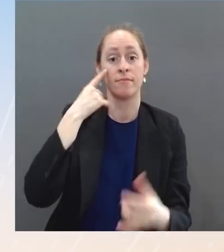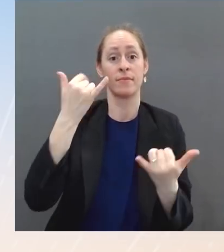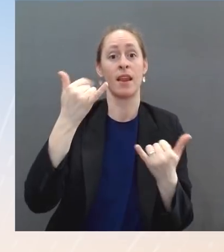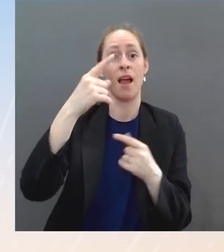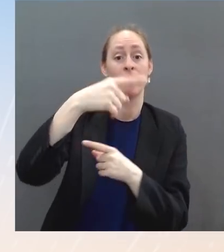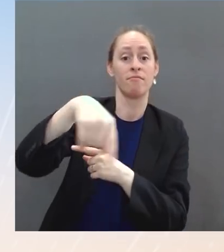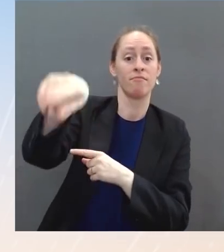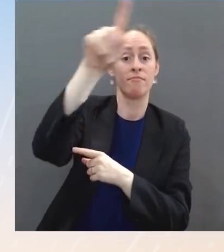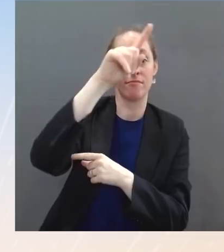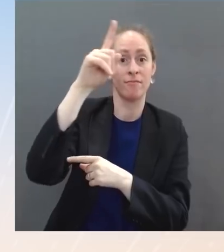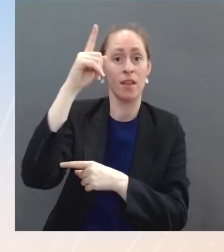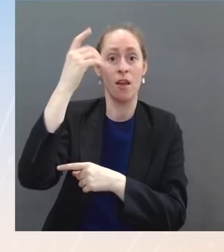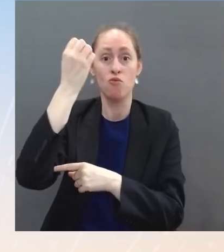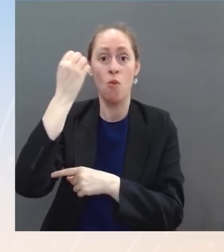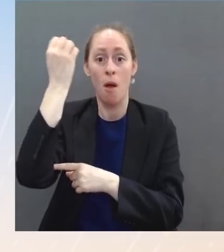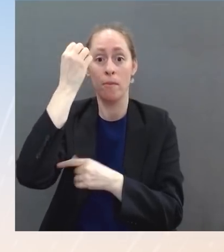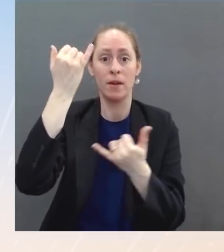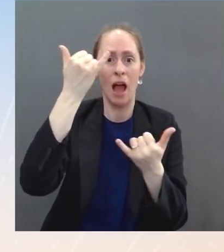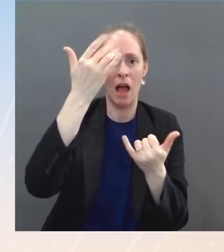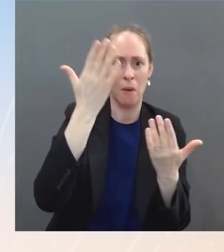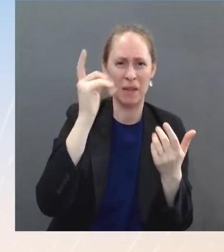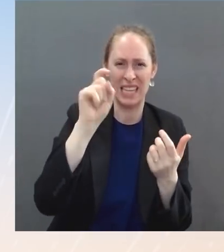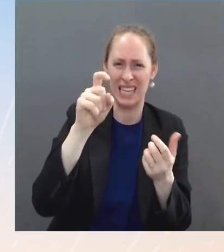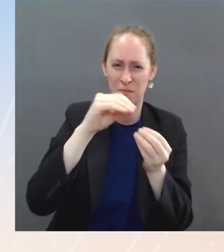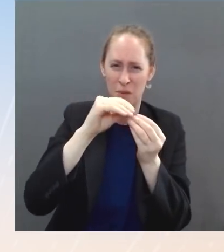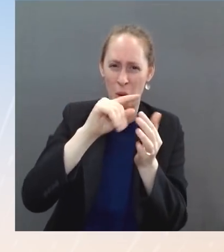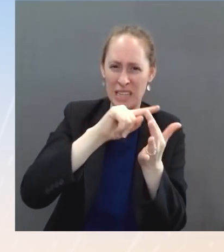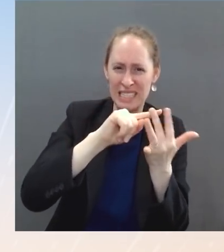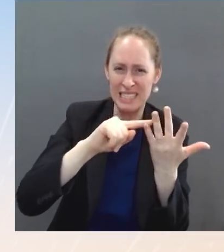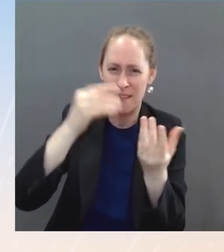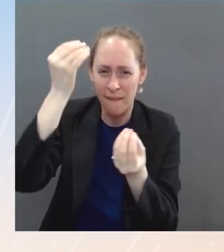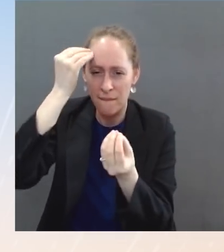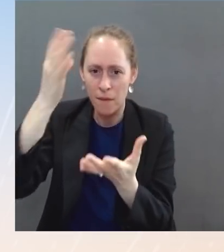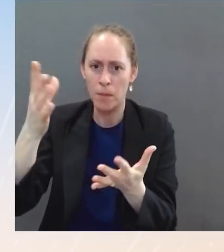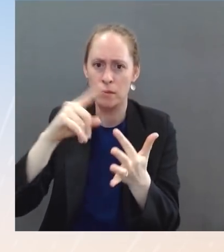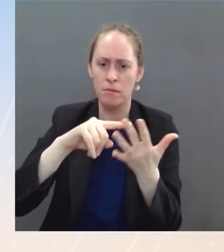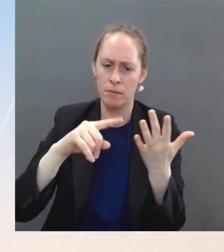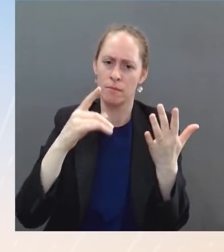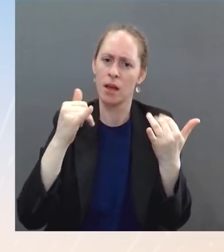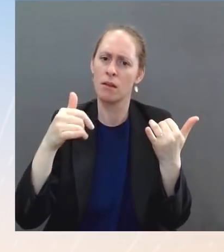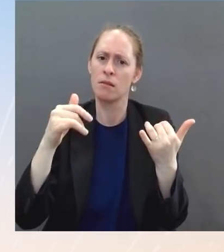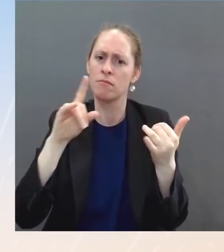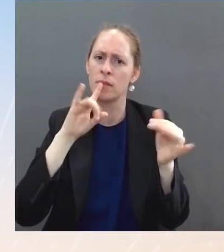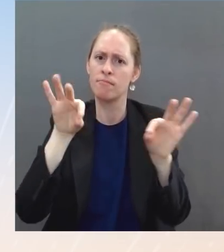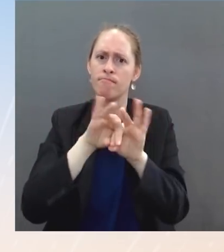But -- but it is vital, it is important, and we are going to do everything we can to support those efforts from here.